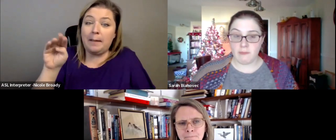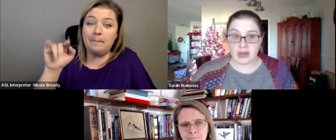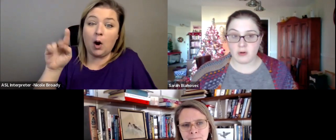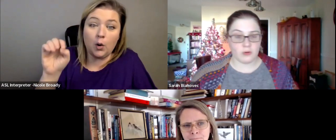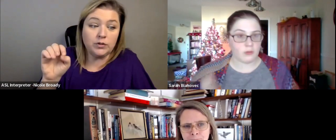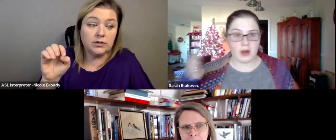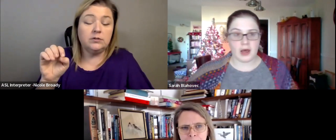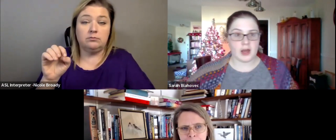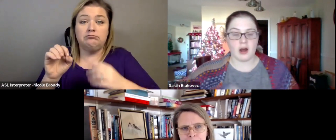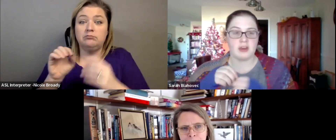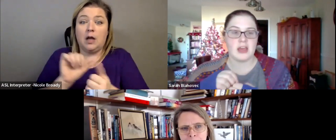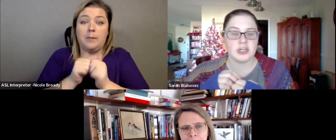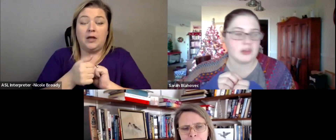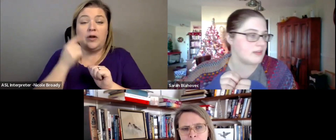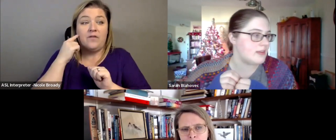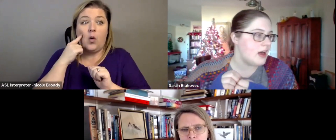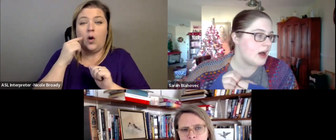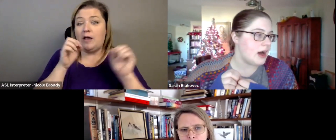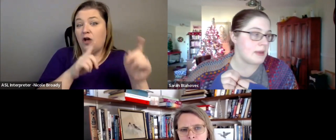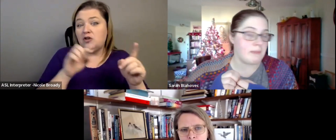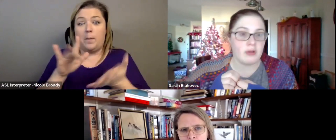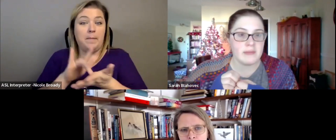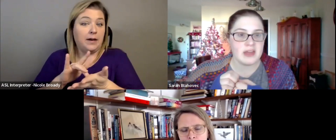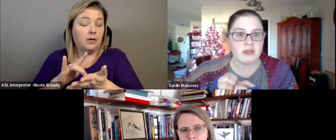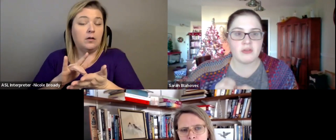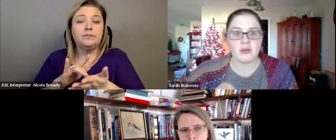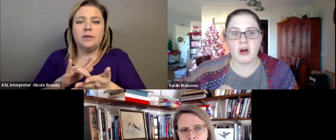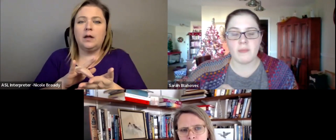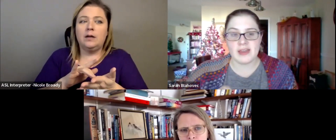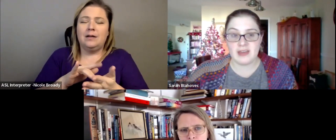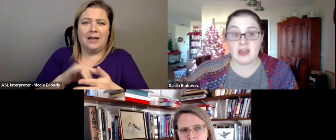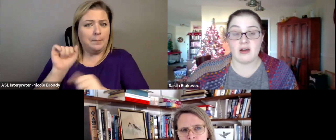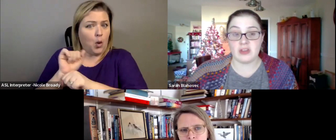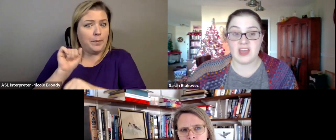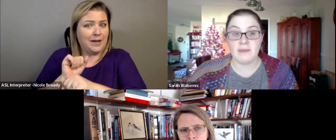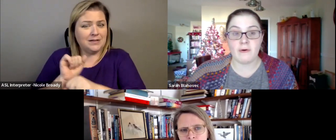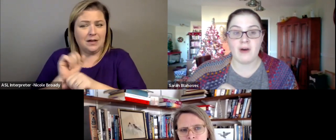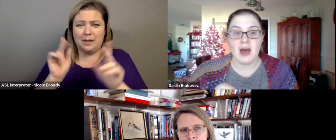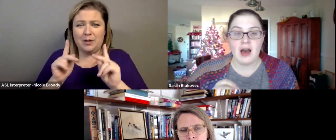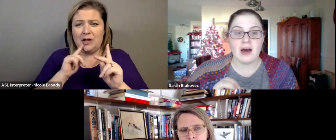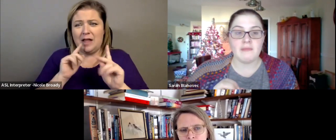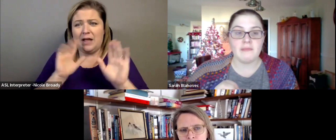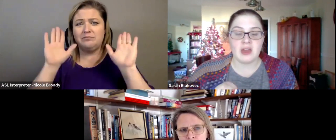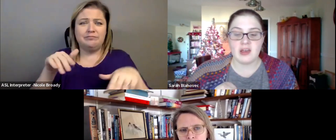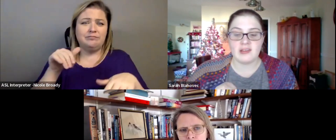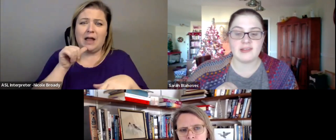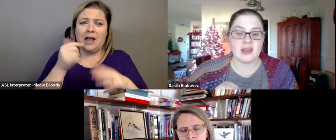medical accommodations, employment, those are all being taken off the table. Because